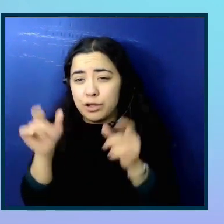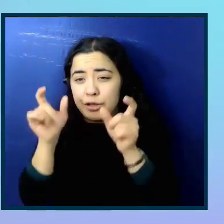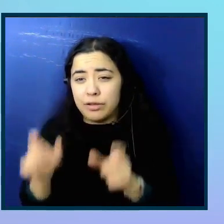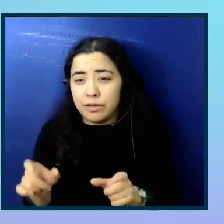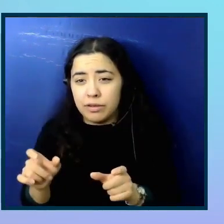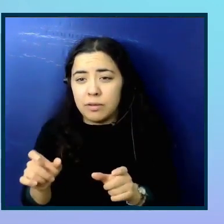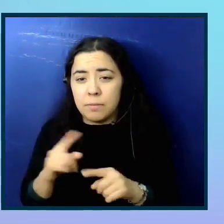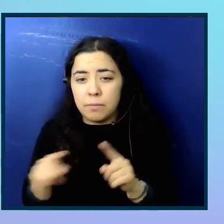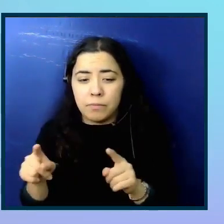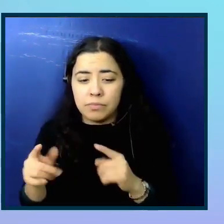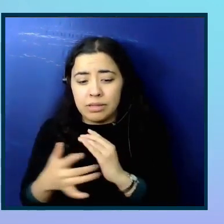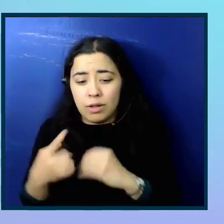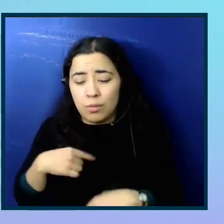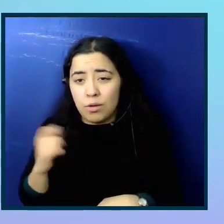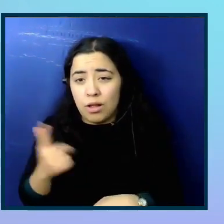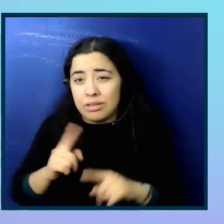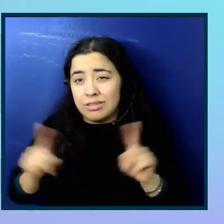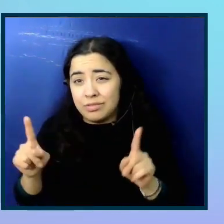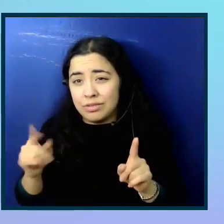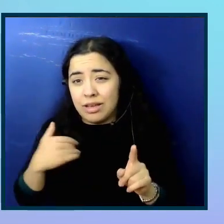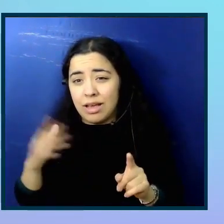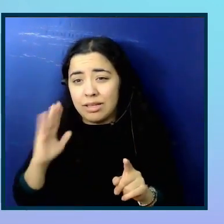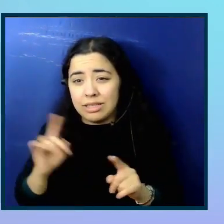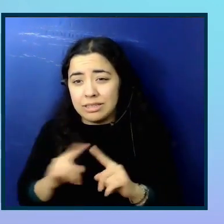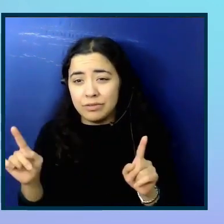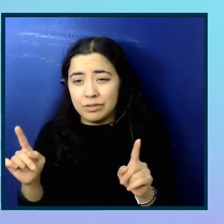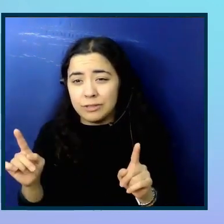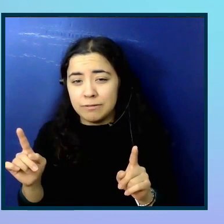but technically we're all different. And then therefore had a different method of interaction.